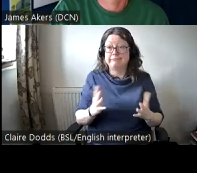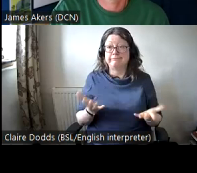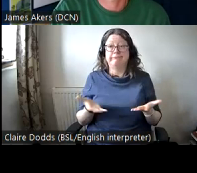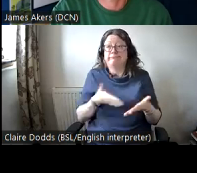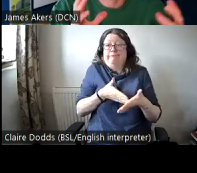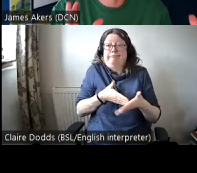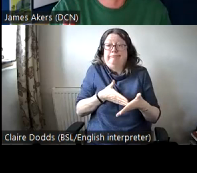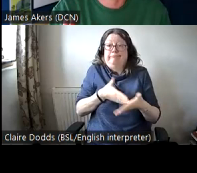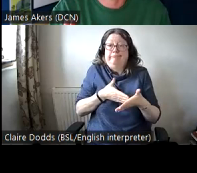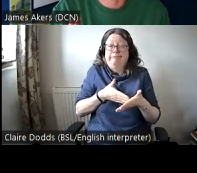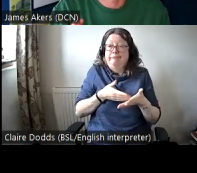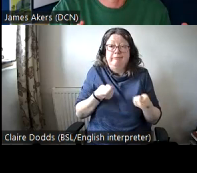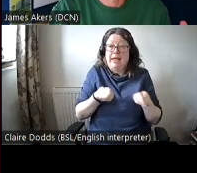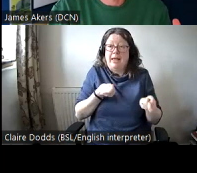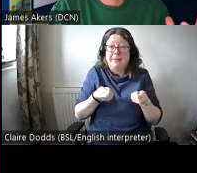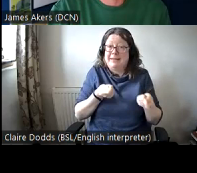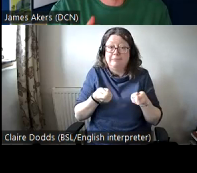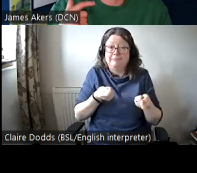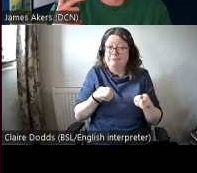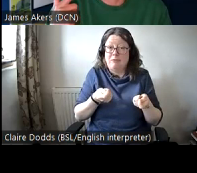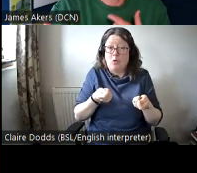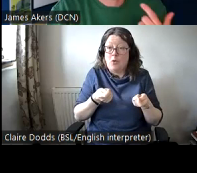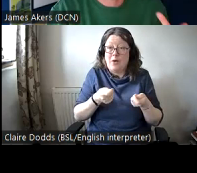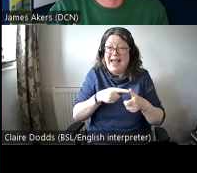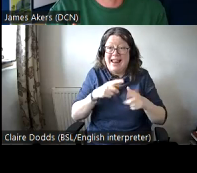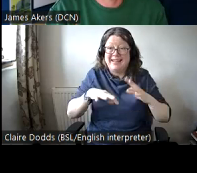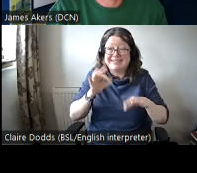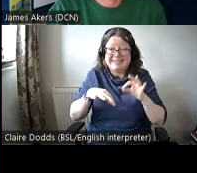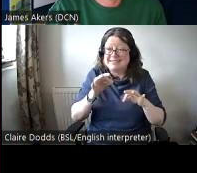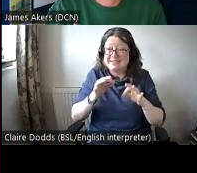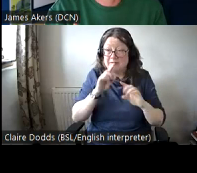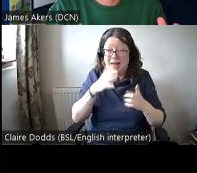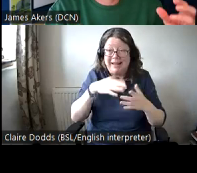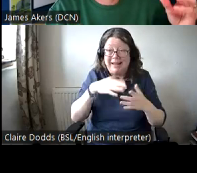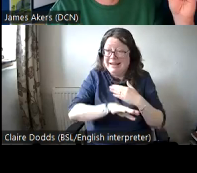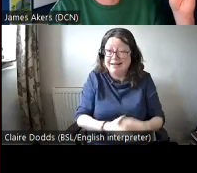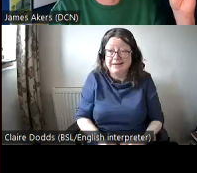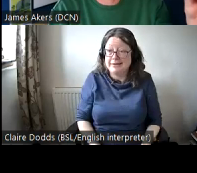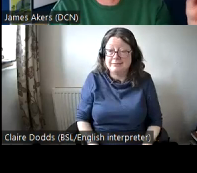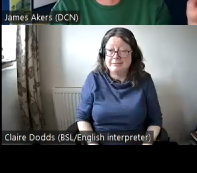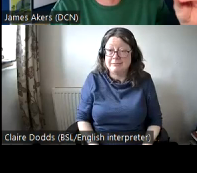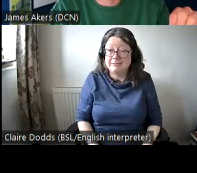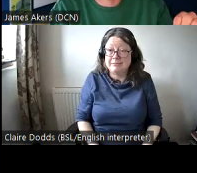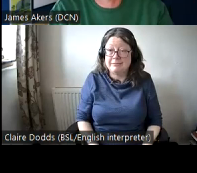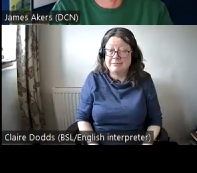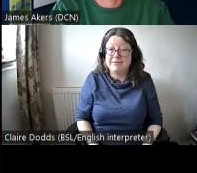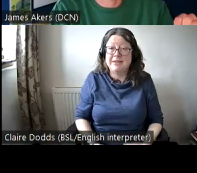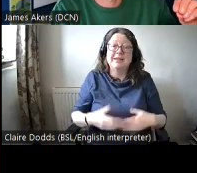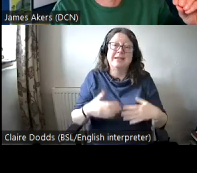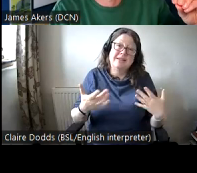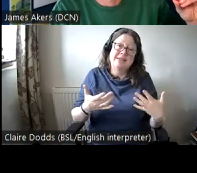if that's your main administrator. If you're, you've probably seen this where if your Google account is a Gmail account,